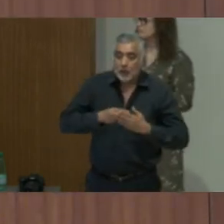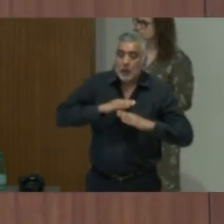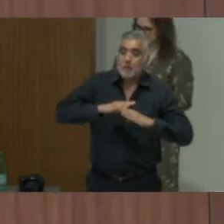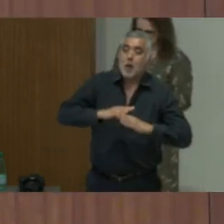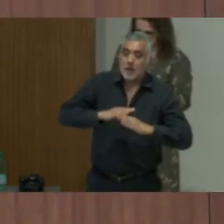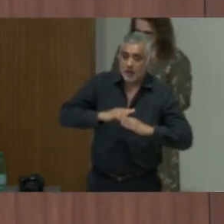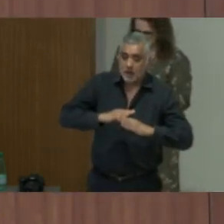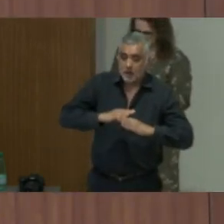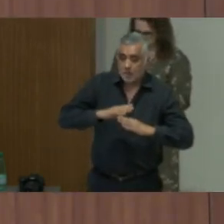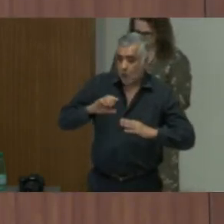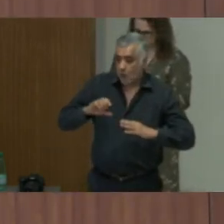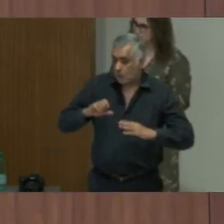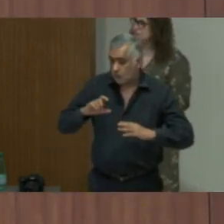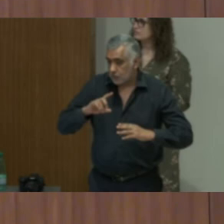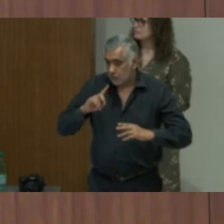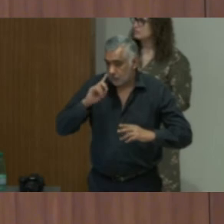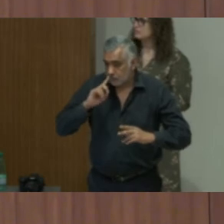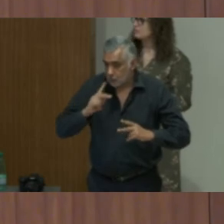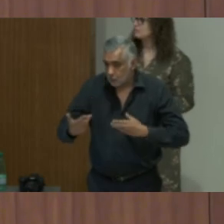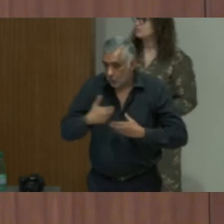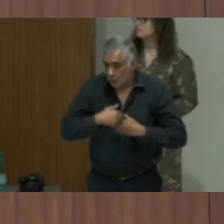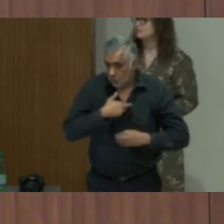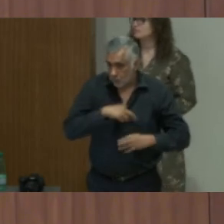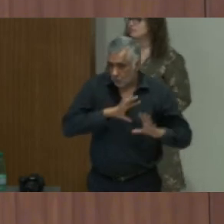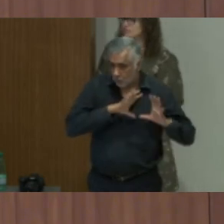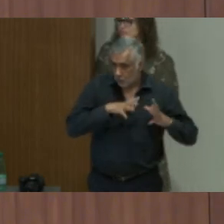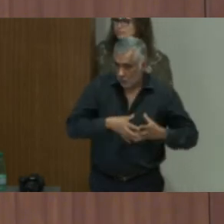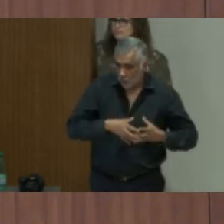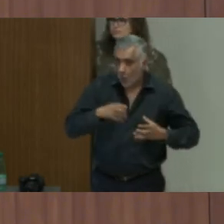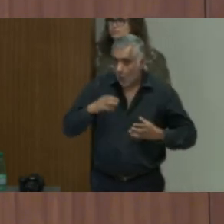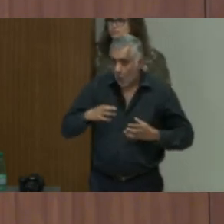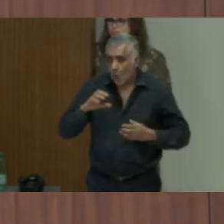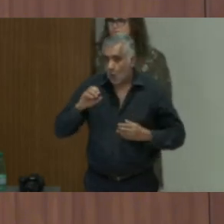deaf, joining either religious congregations, or indeed, to ordination.